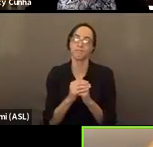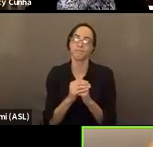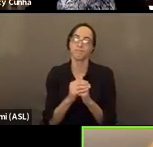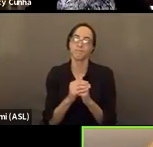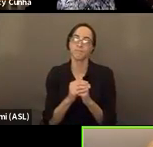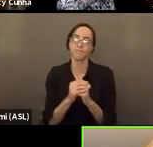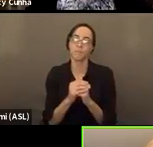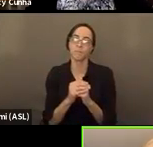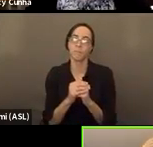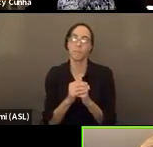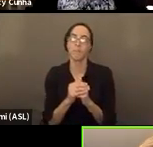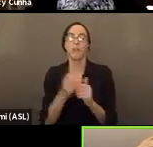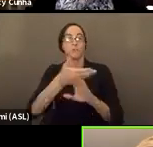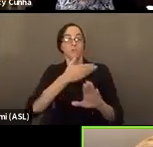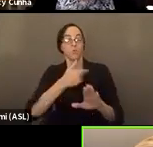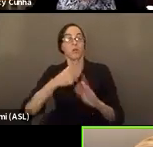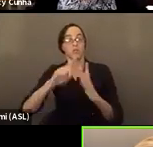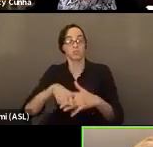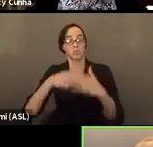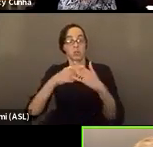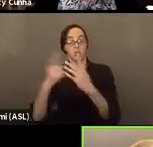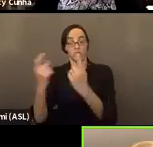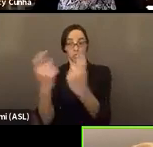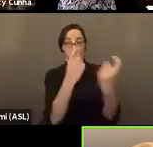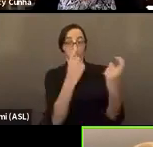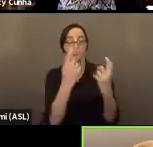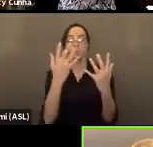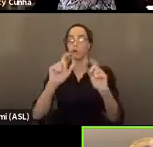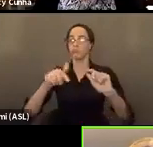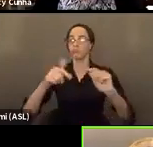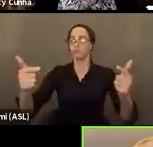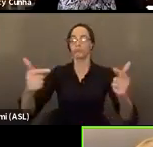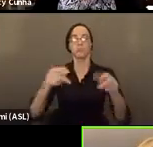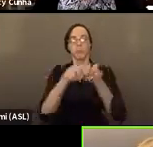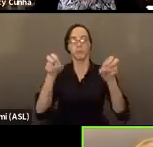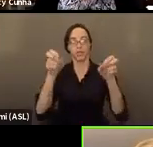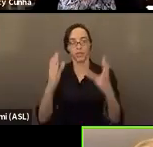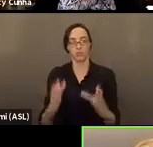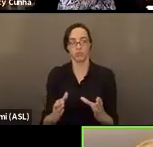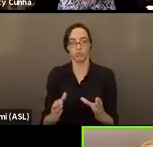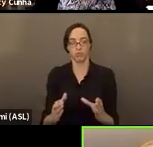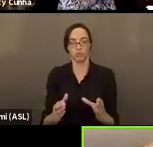whole panel to see what else um would you like to offer that you didn't have a chance to offer yet